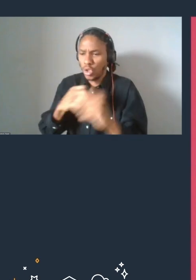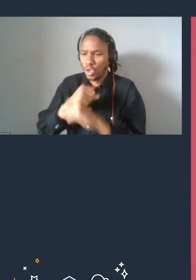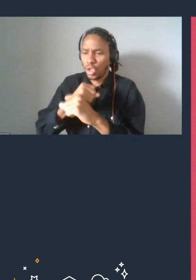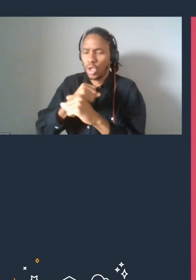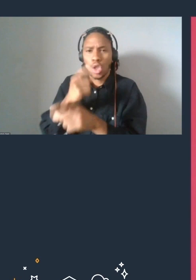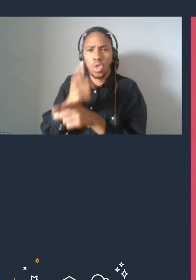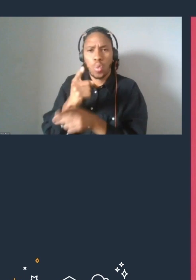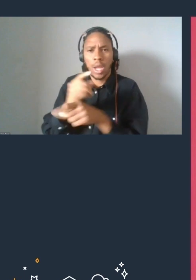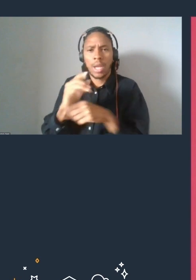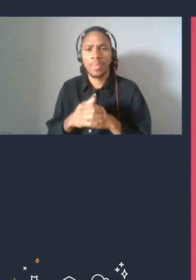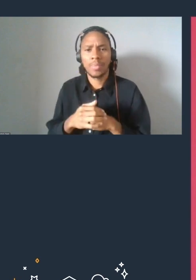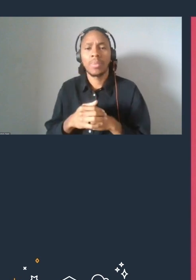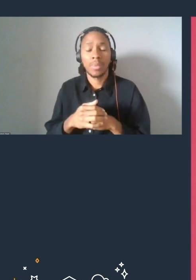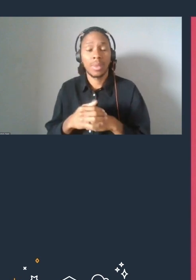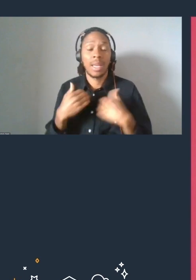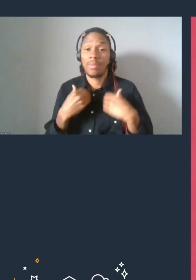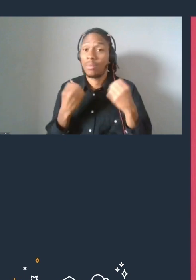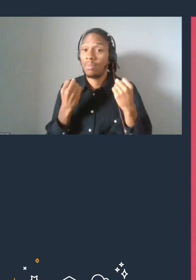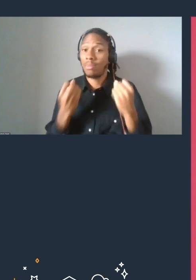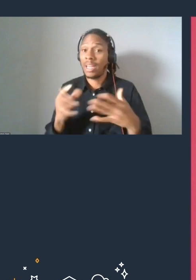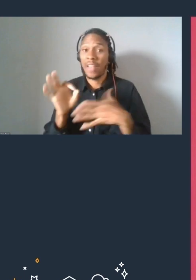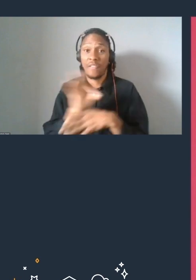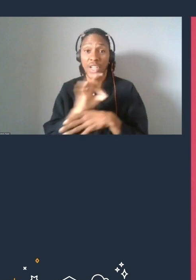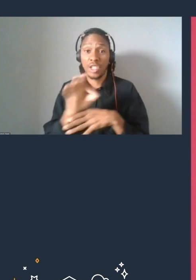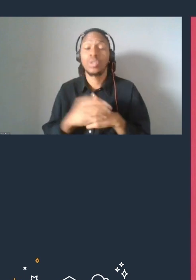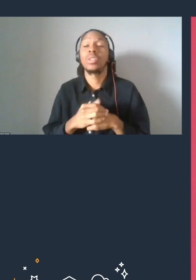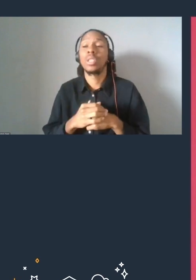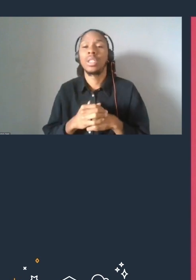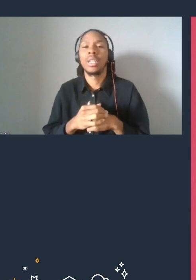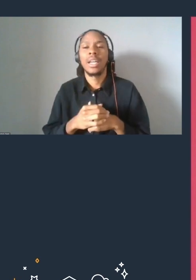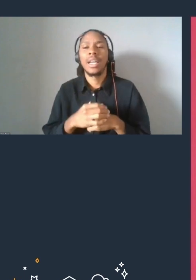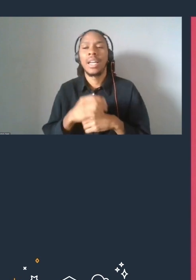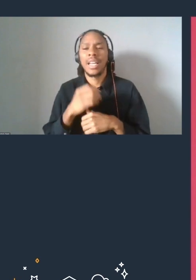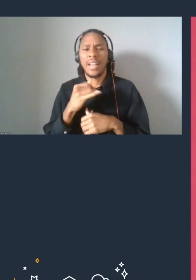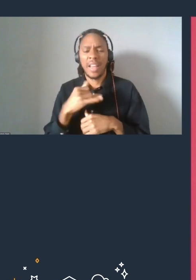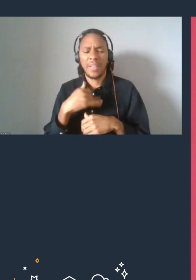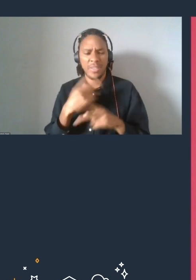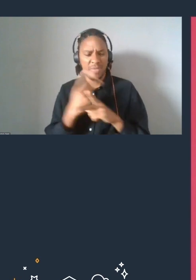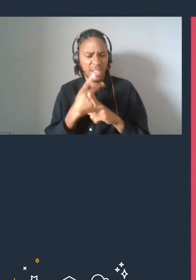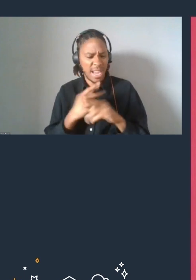there's a lot of features here, if you had to break down, "How do I do this in a way that's right